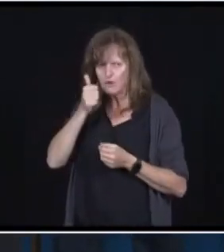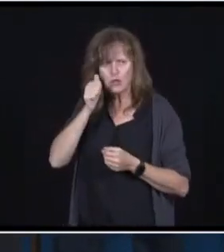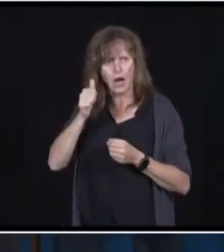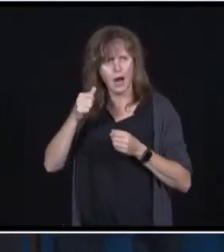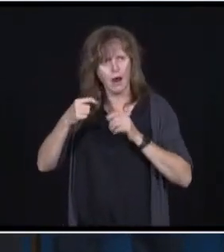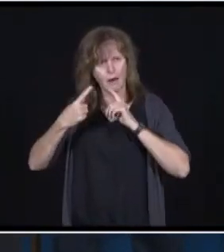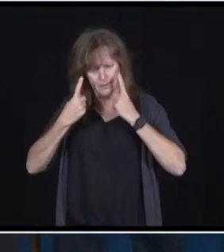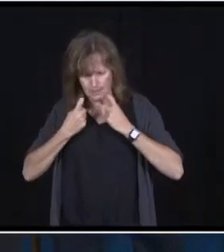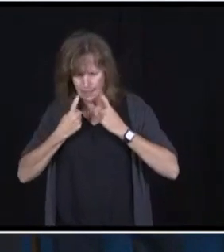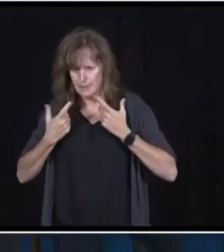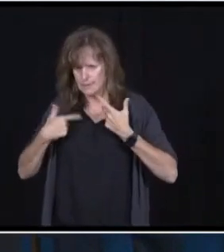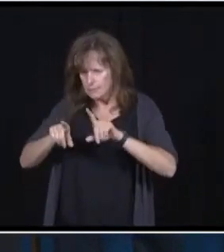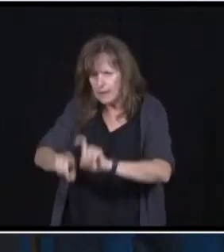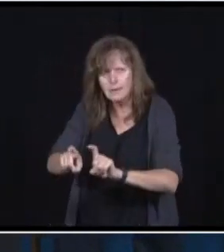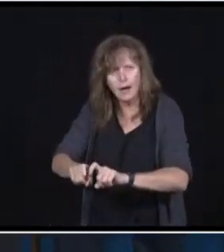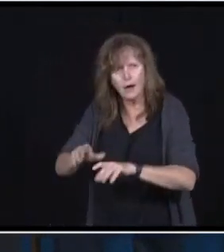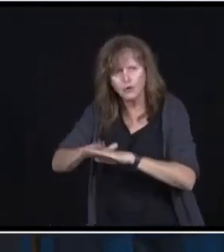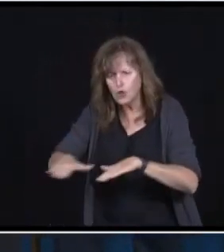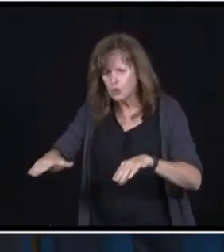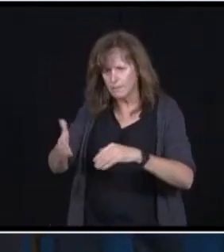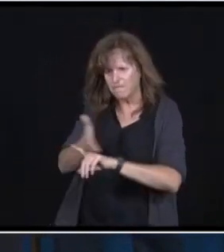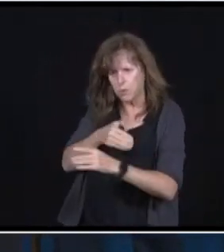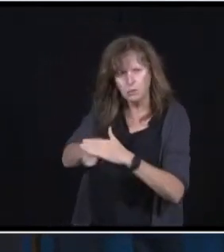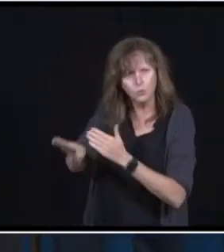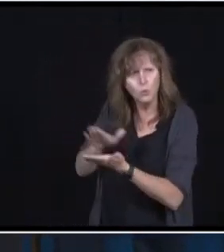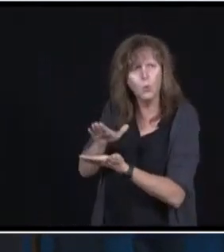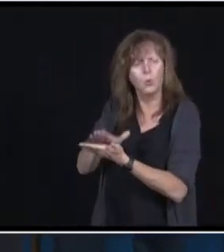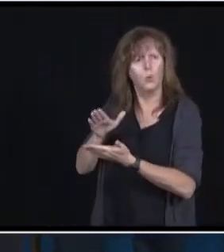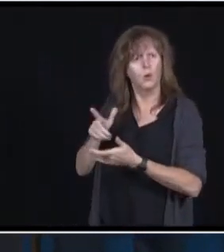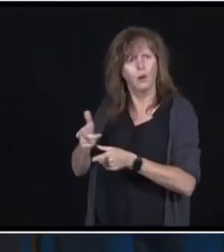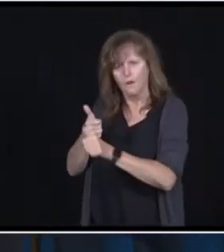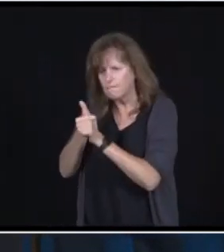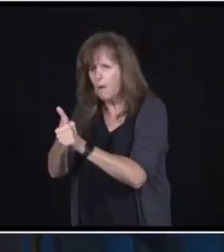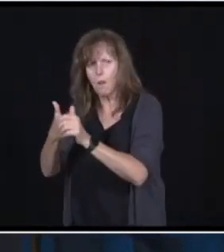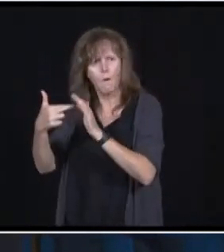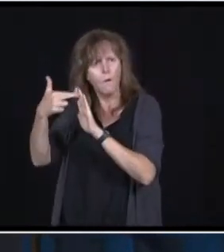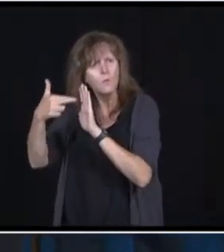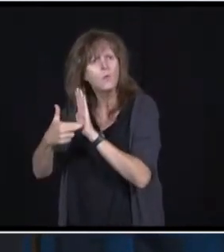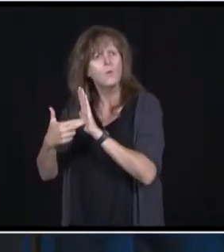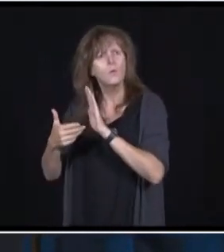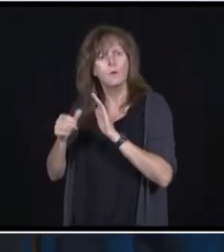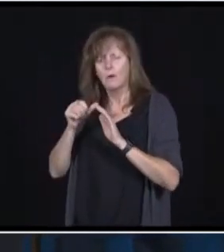We have heard it all before. We want everybody to understand that when we are